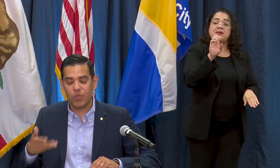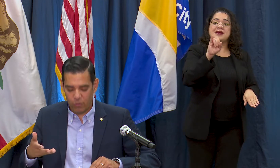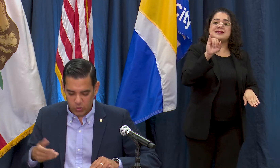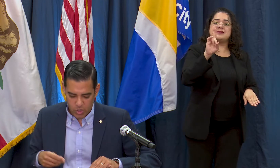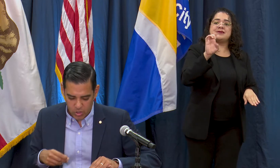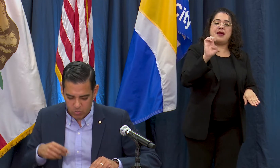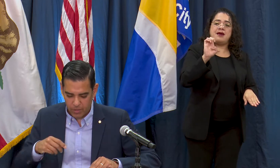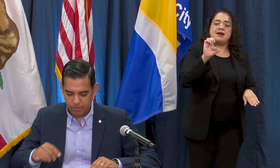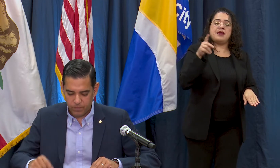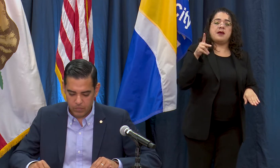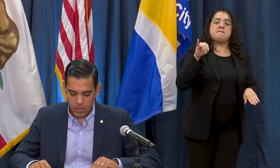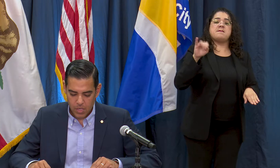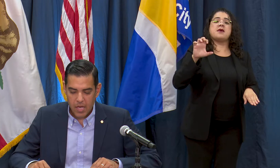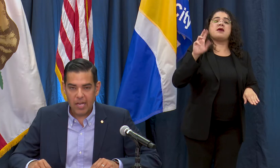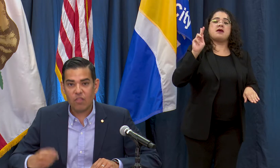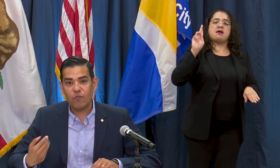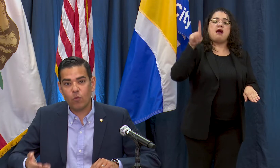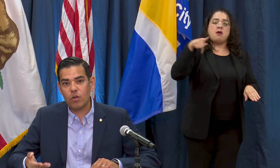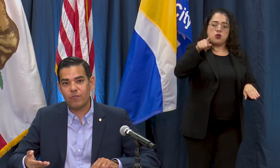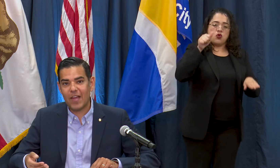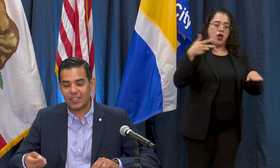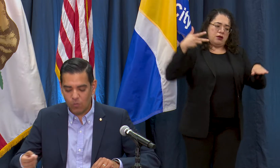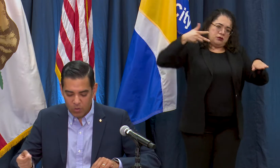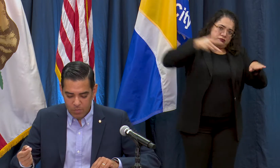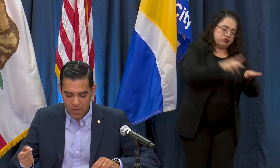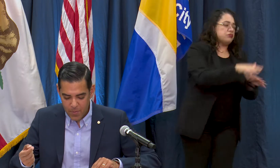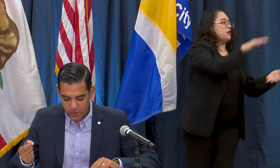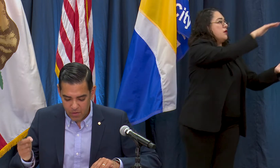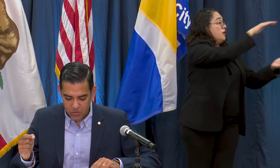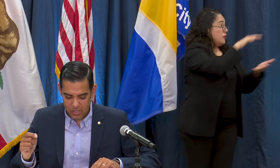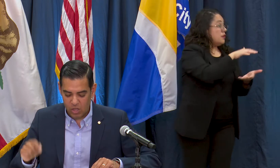of which we are doing. The fourth fact I want to remind people of is that Long